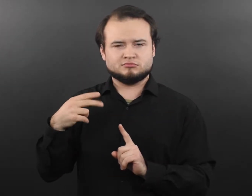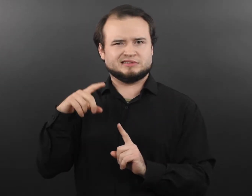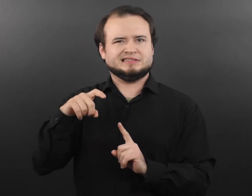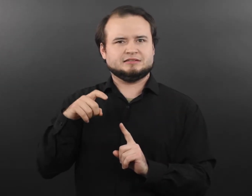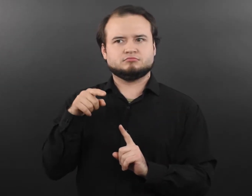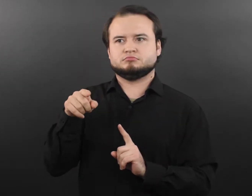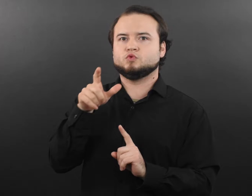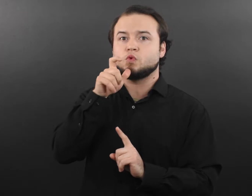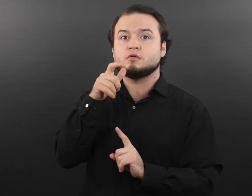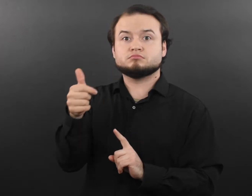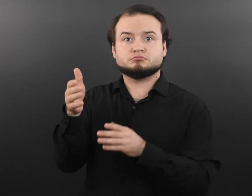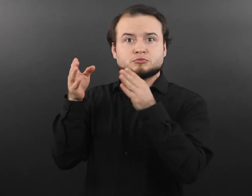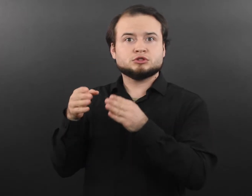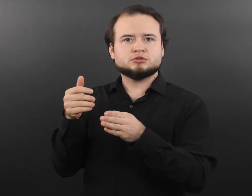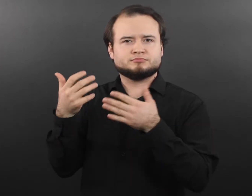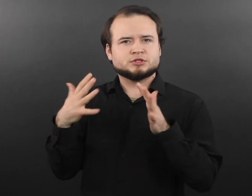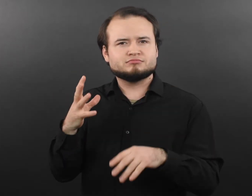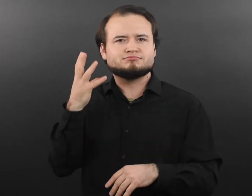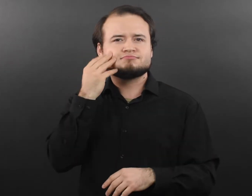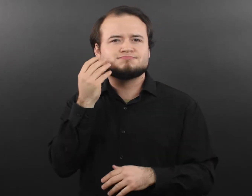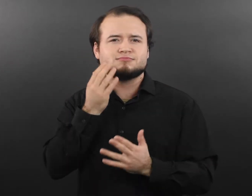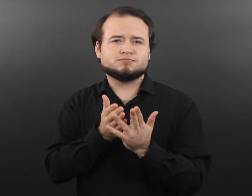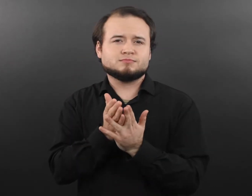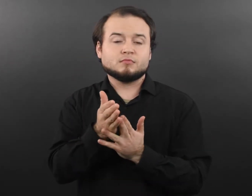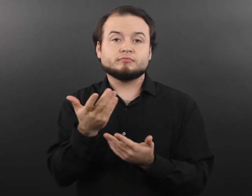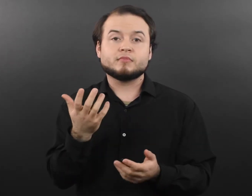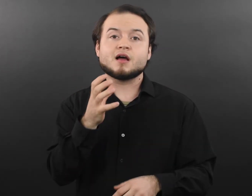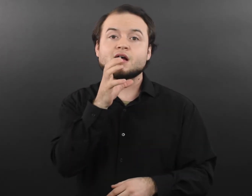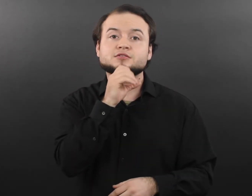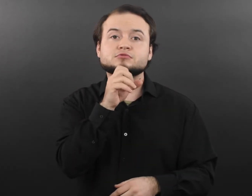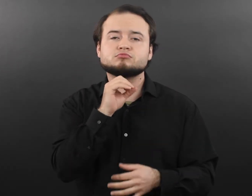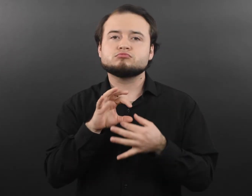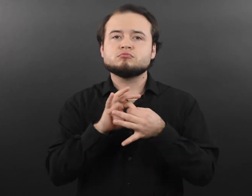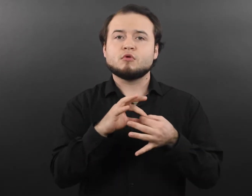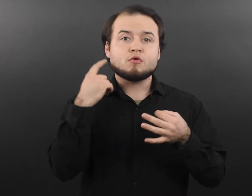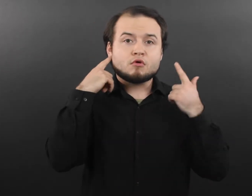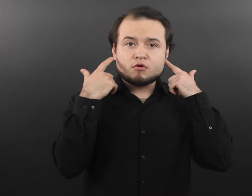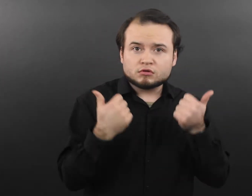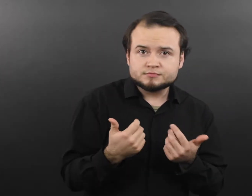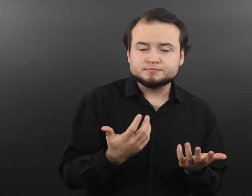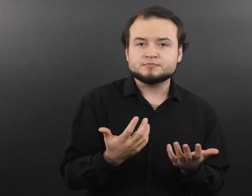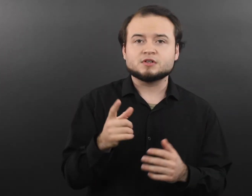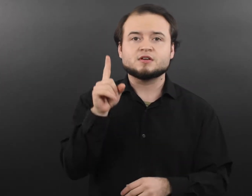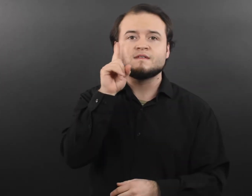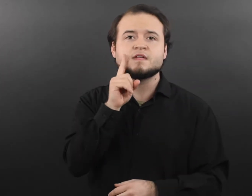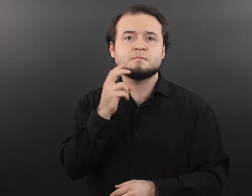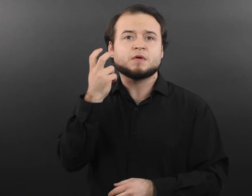MNCDHH needs a board member with lived experience regarding age-related hearing loss,